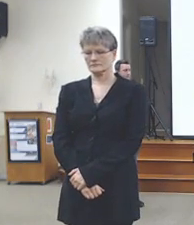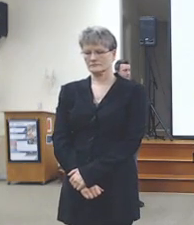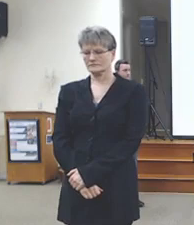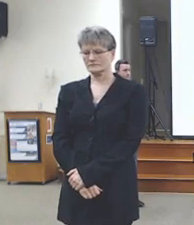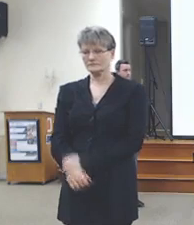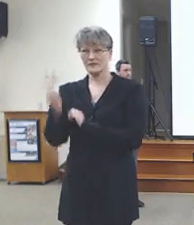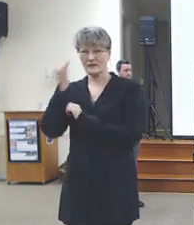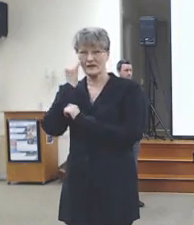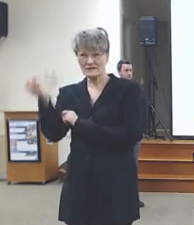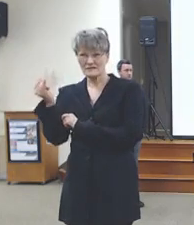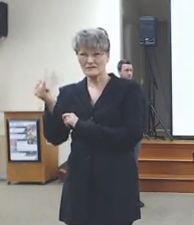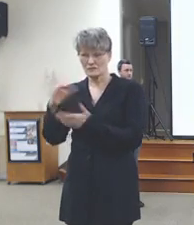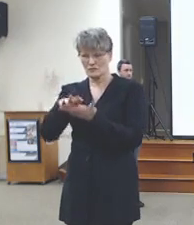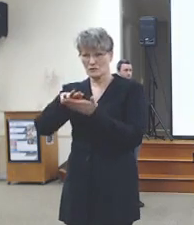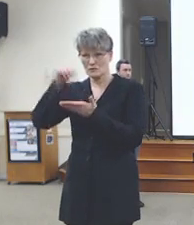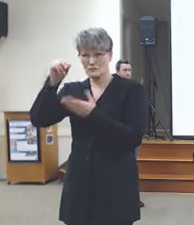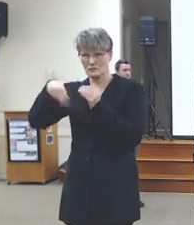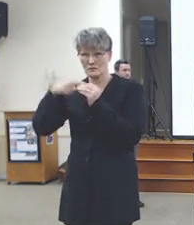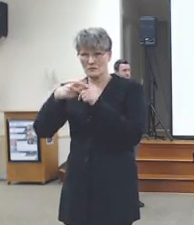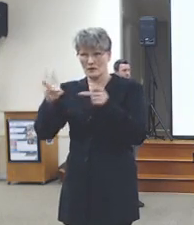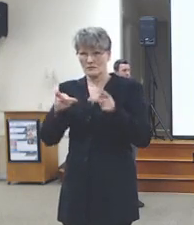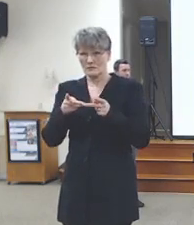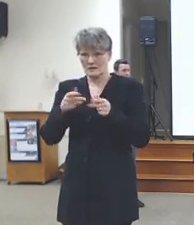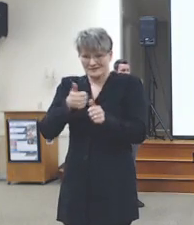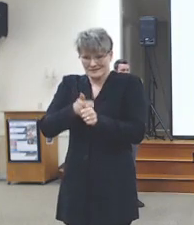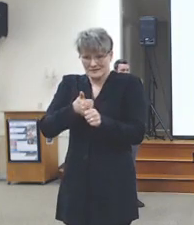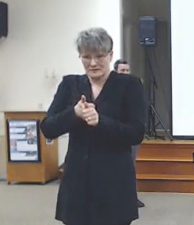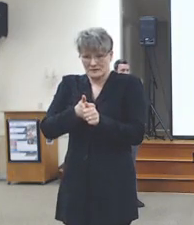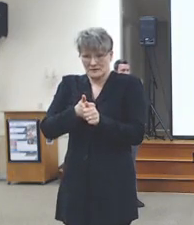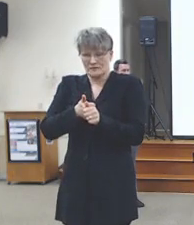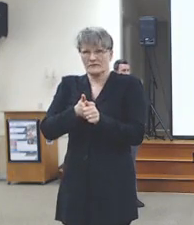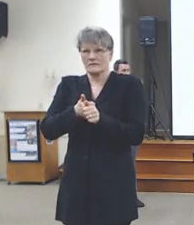absolutely would send out a news advisory, press release and also share